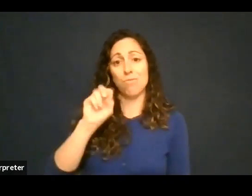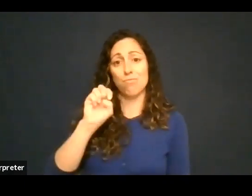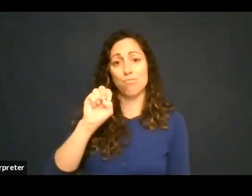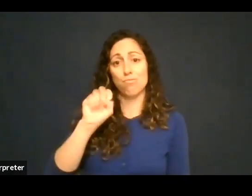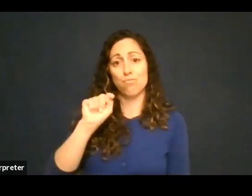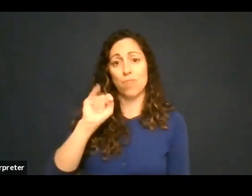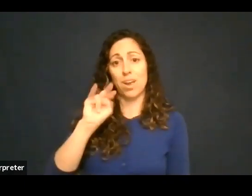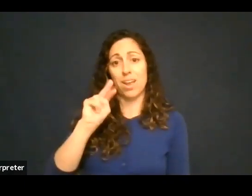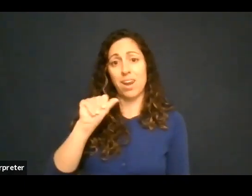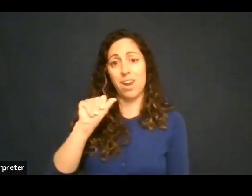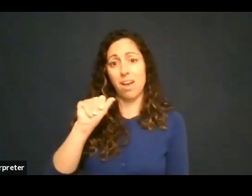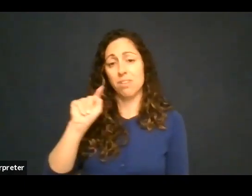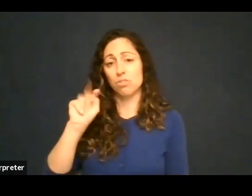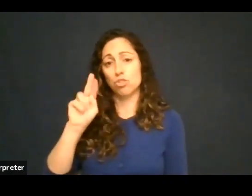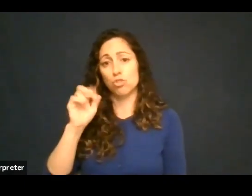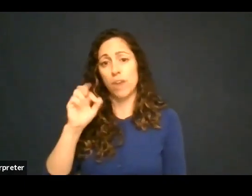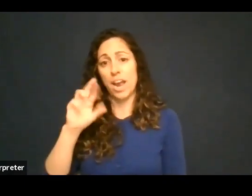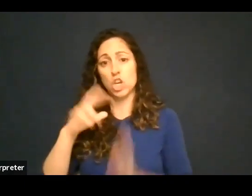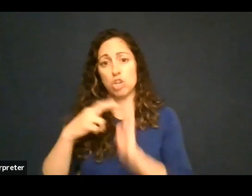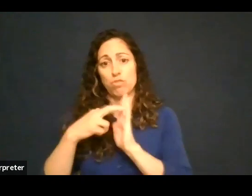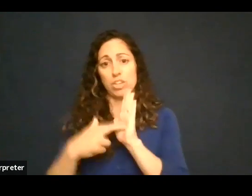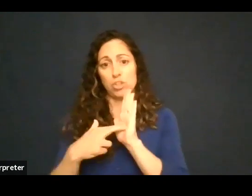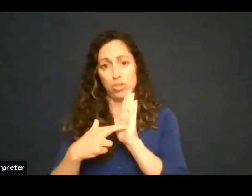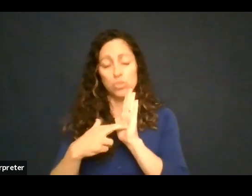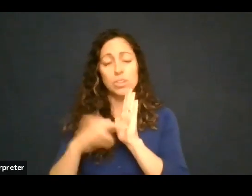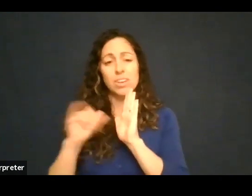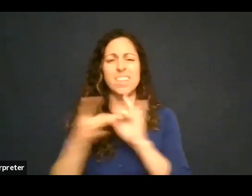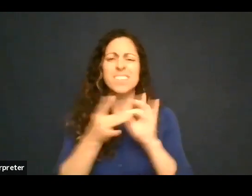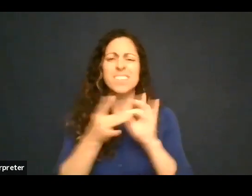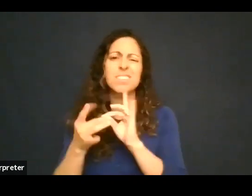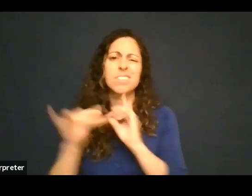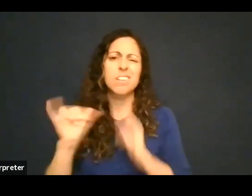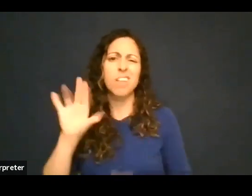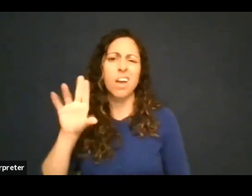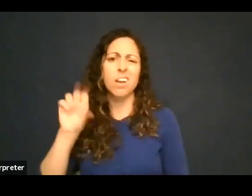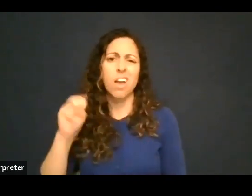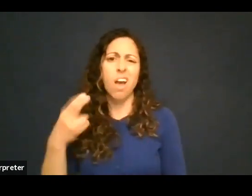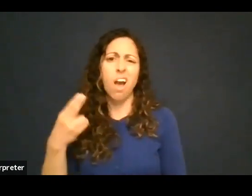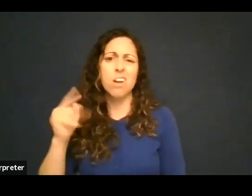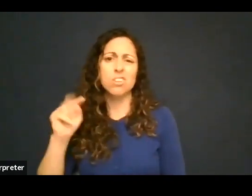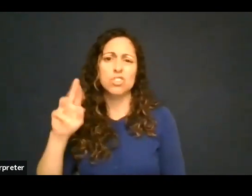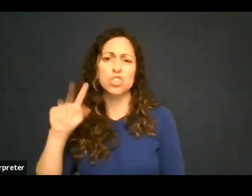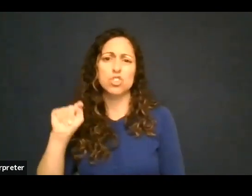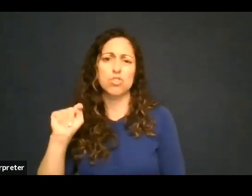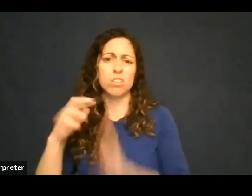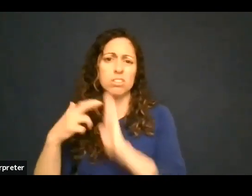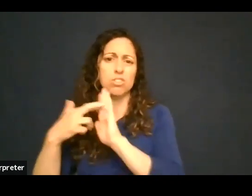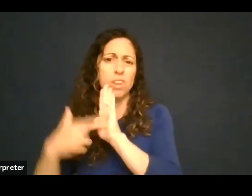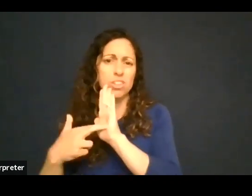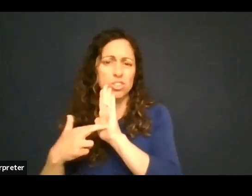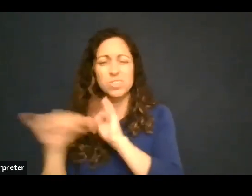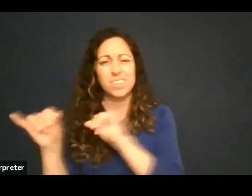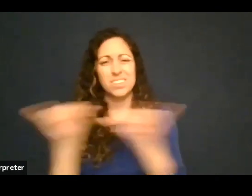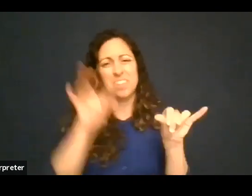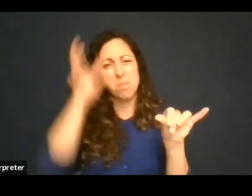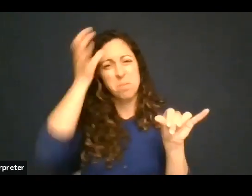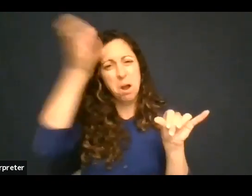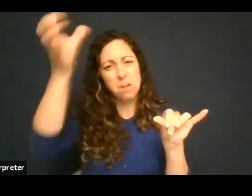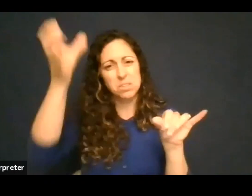a companion to USH Trust registry. Ush Trust is really a registry that's looked to capture everything about Usher syndrome,